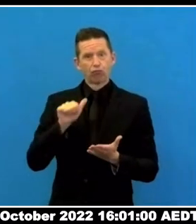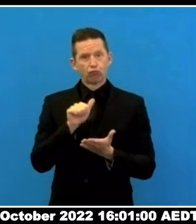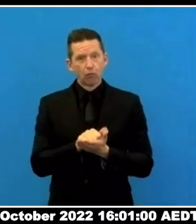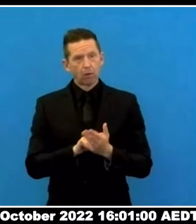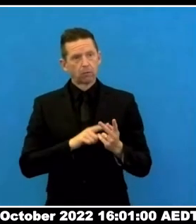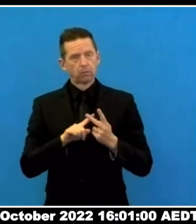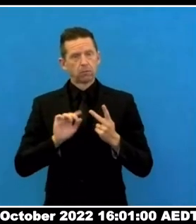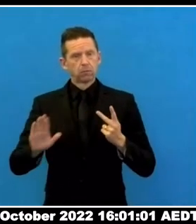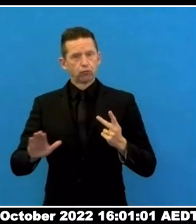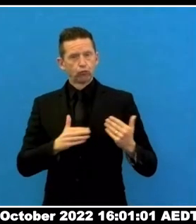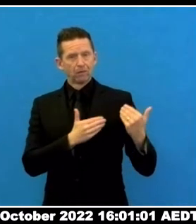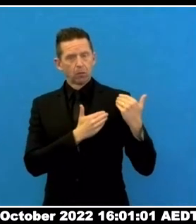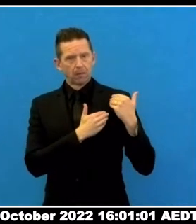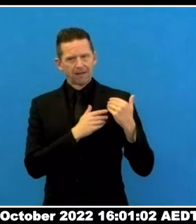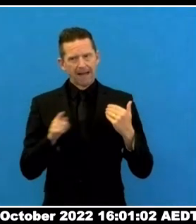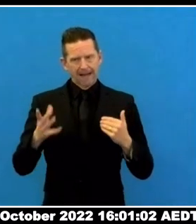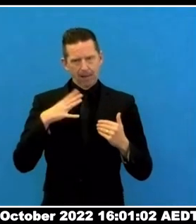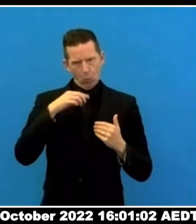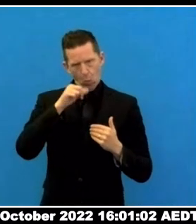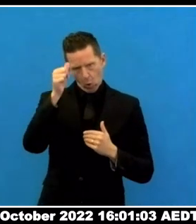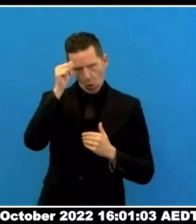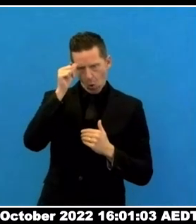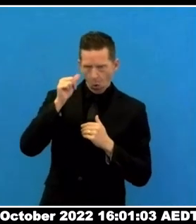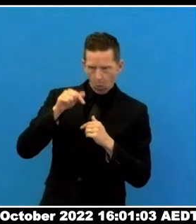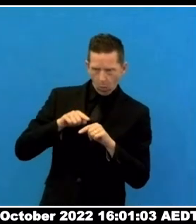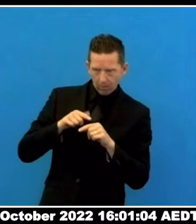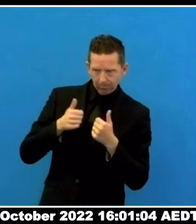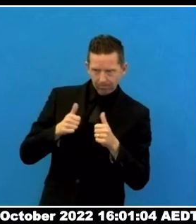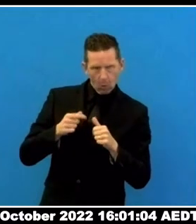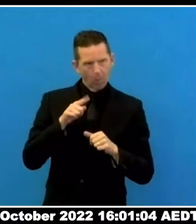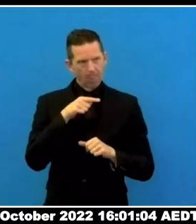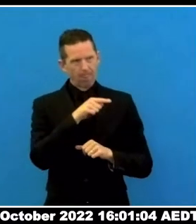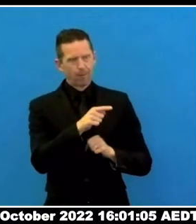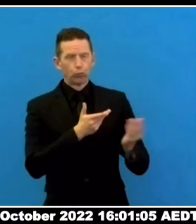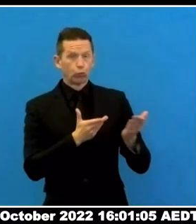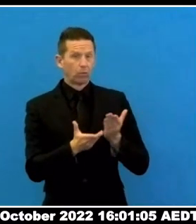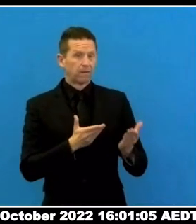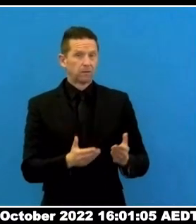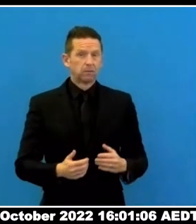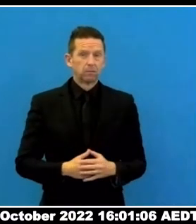So, they need to be upfront Of what the service, they you know,